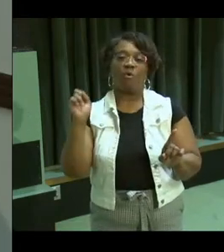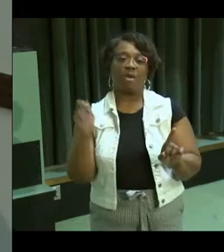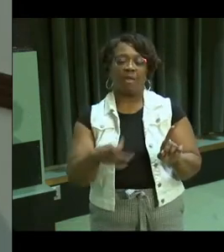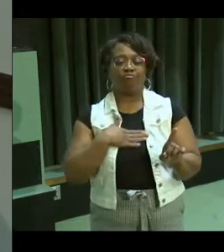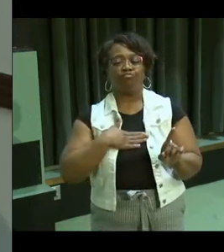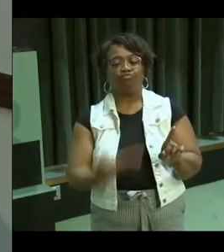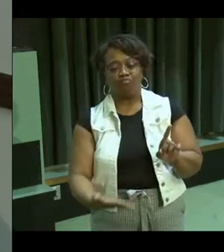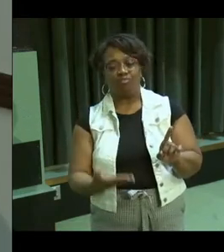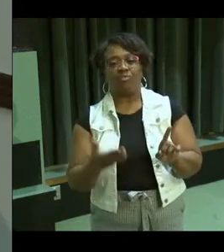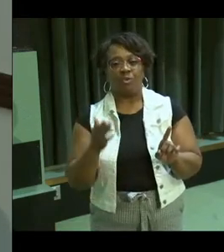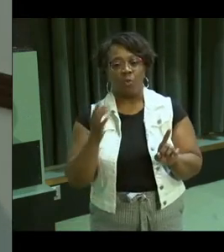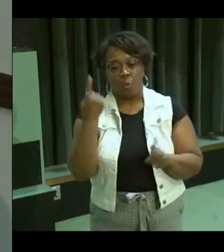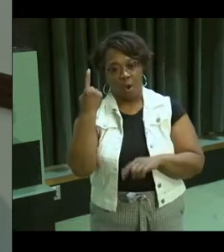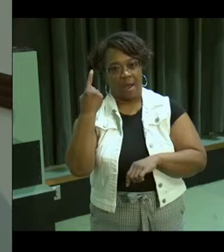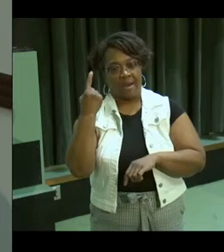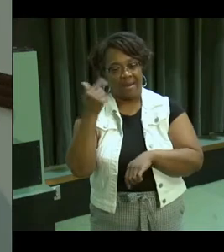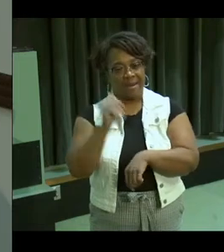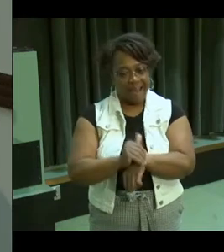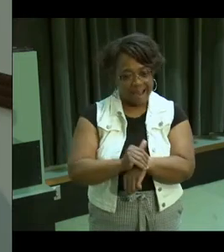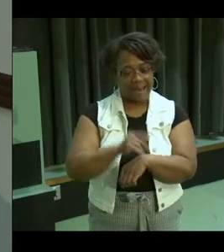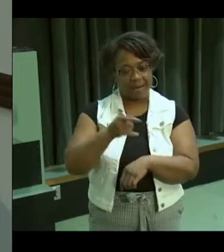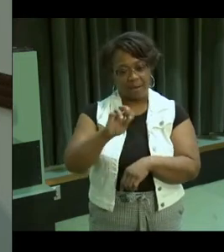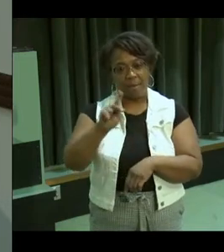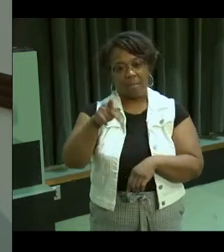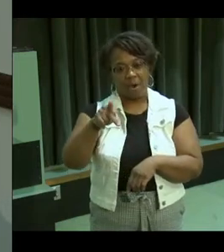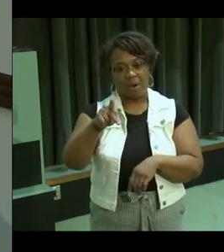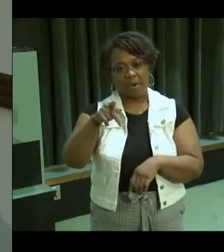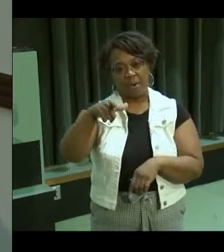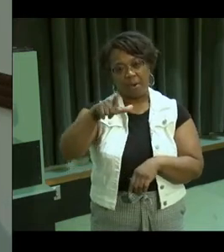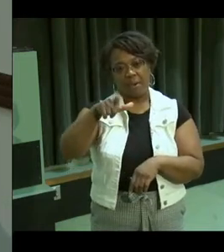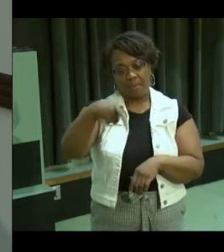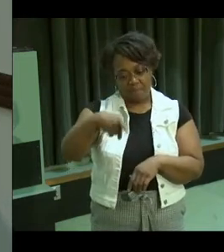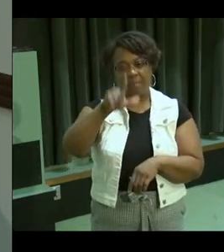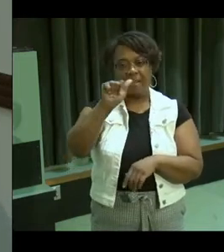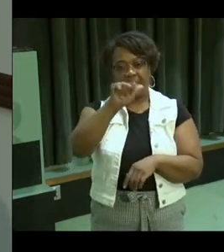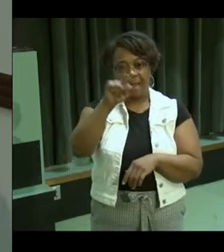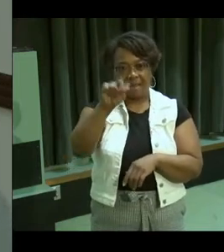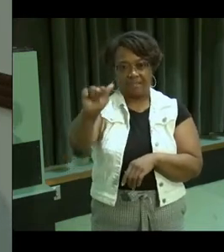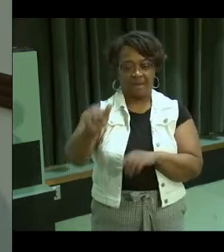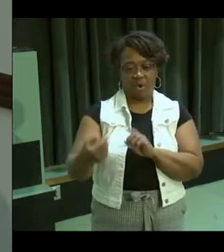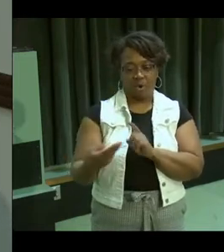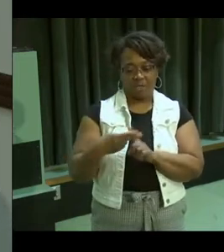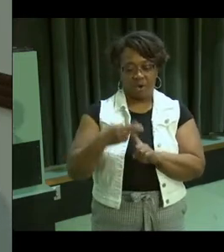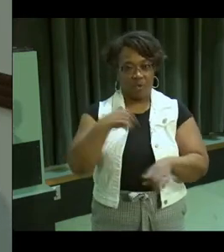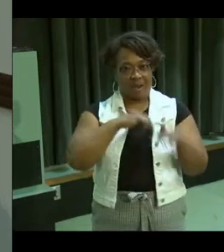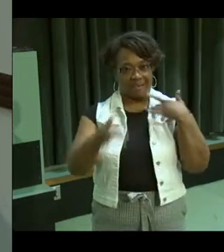us. So finally he says, okay, we can. You guys will stay one